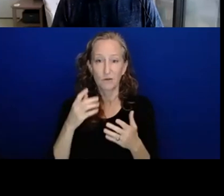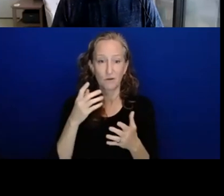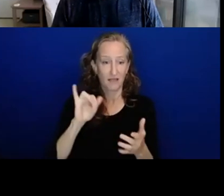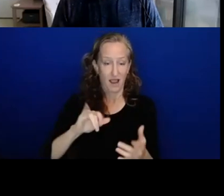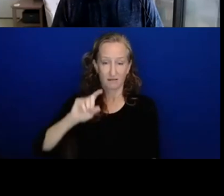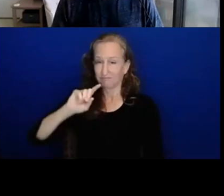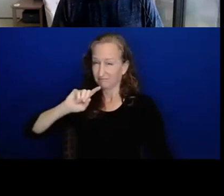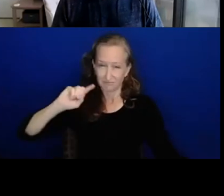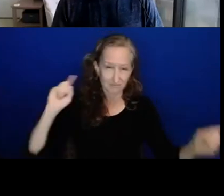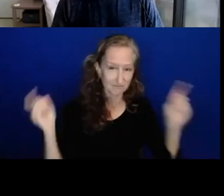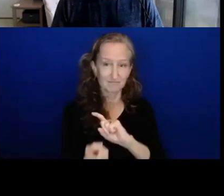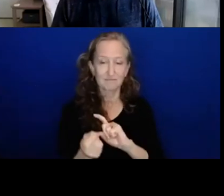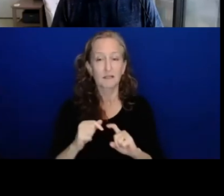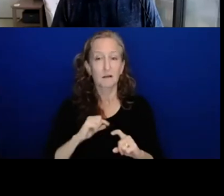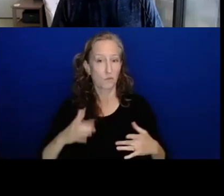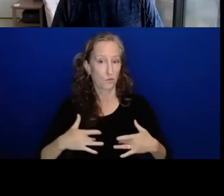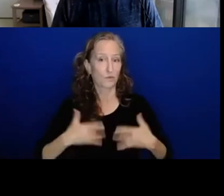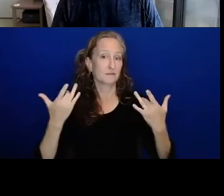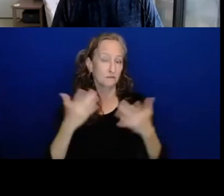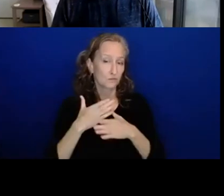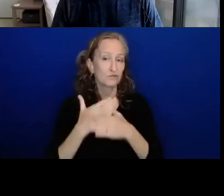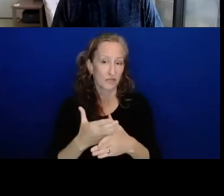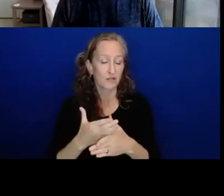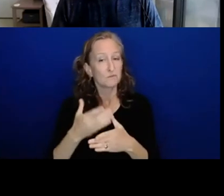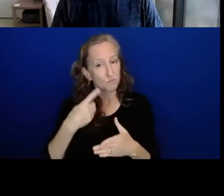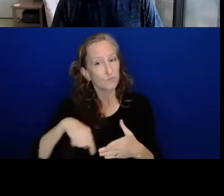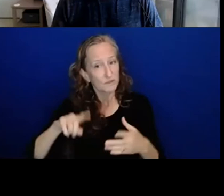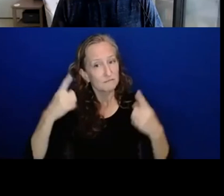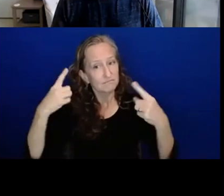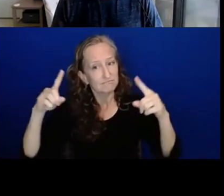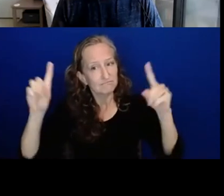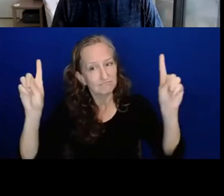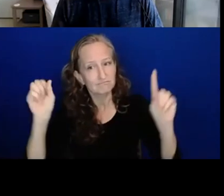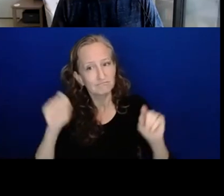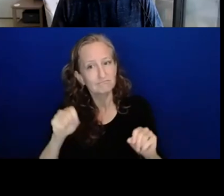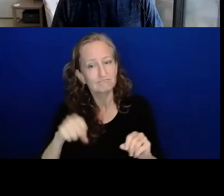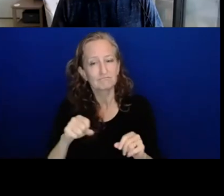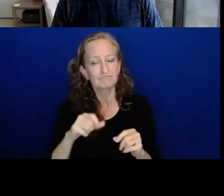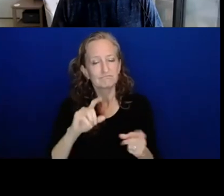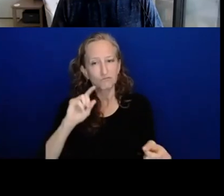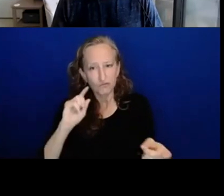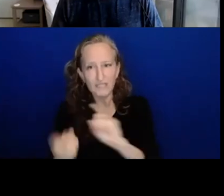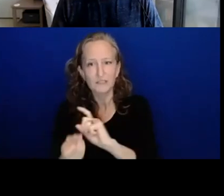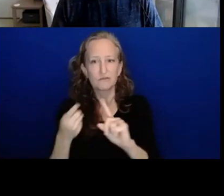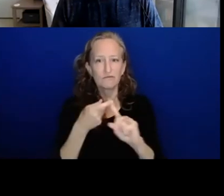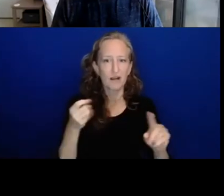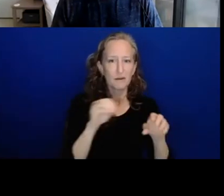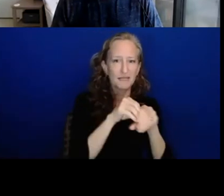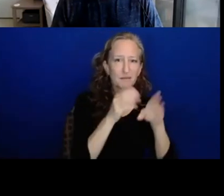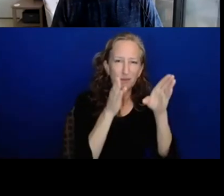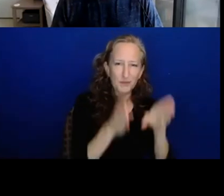of, you know, say that we did move rapidly to a virtual event. And things have changed